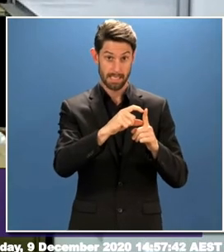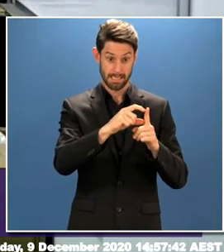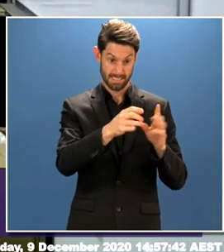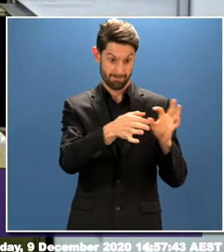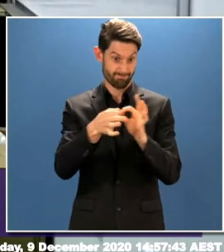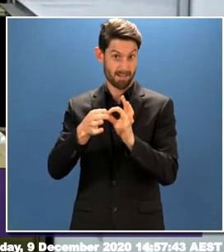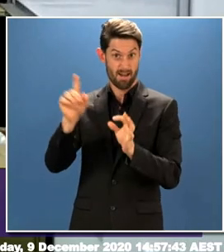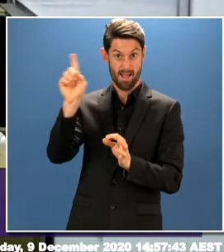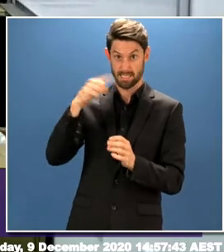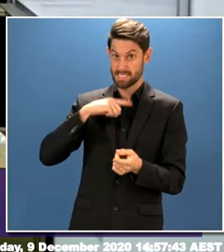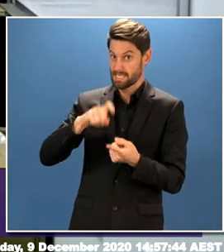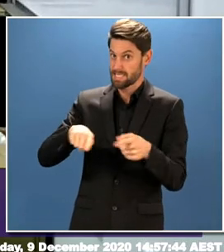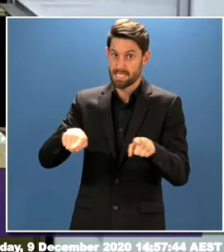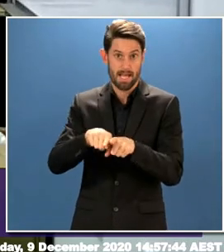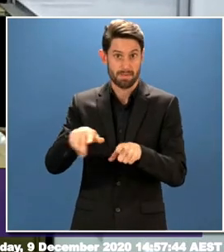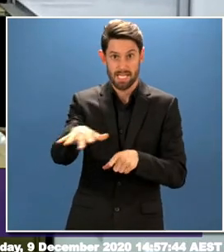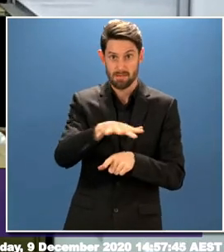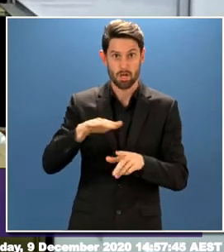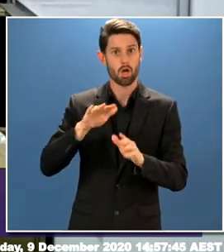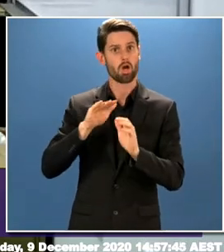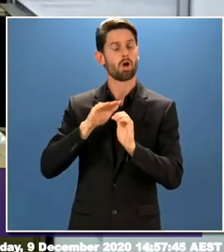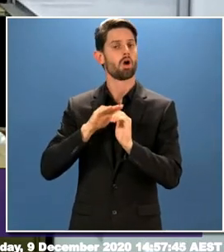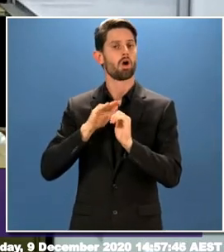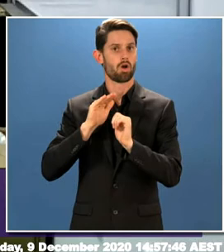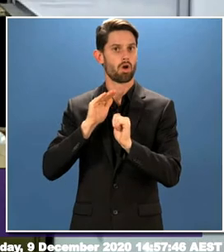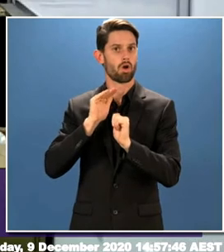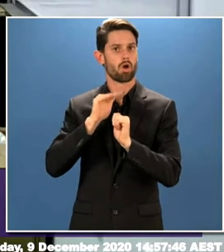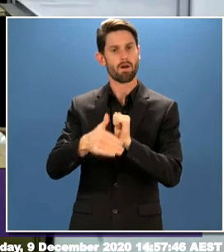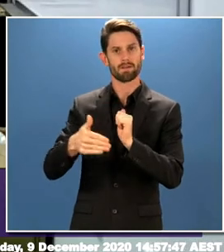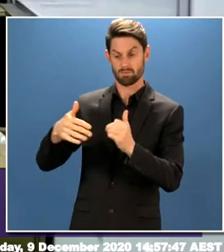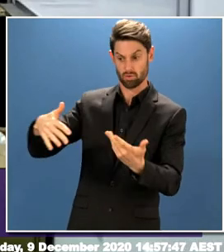of looking at, I suppose, the intersection between the social and